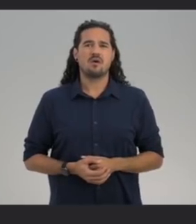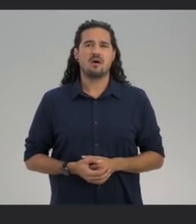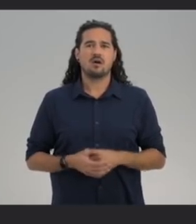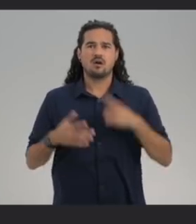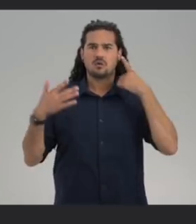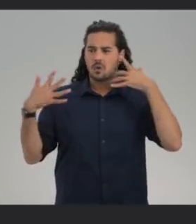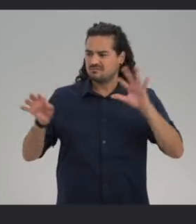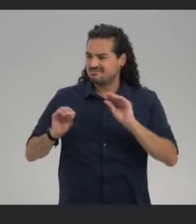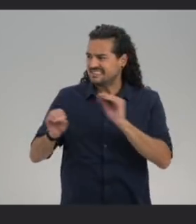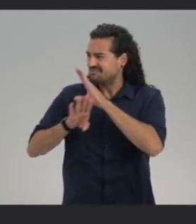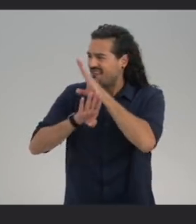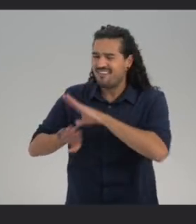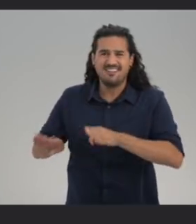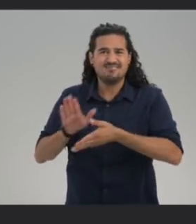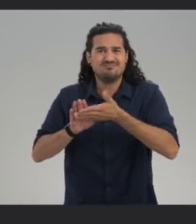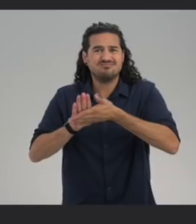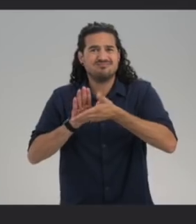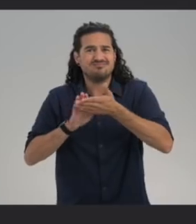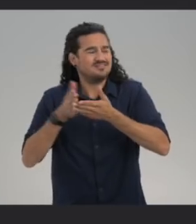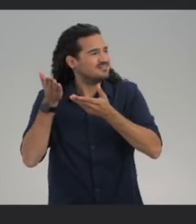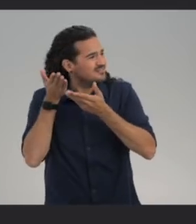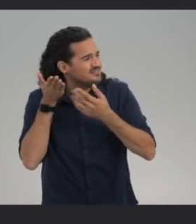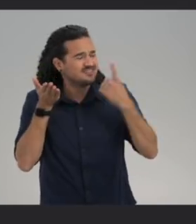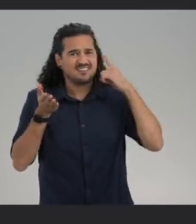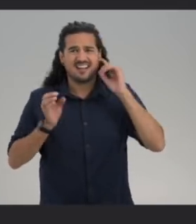No noise. It's absolutely silent. I can't hear anything.